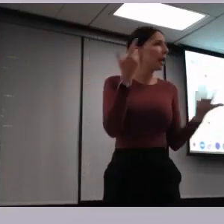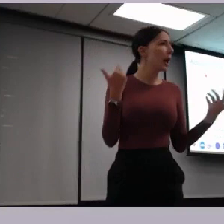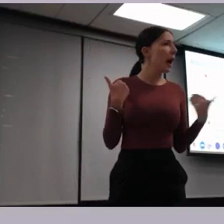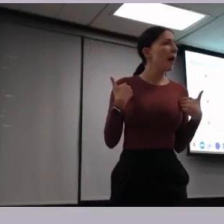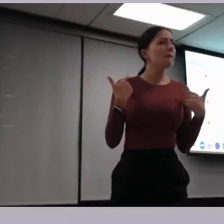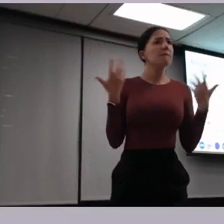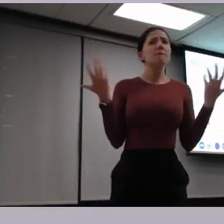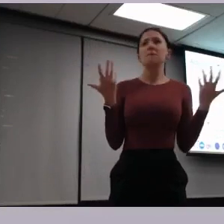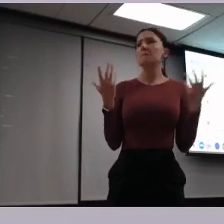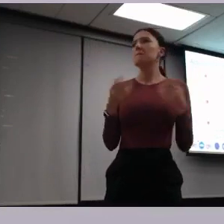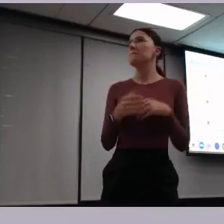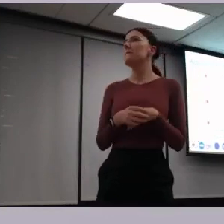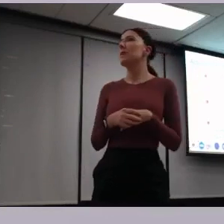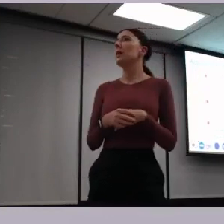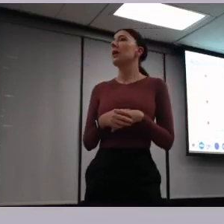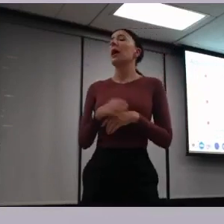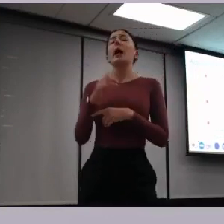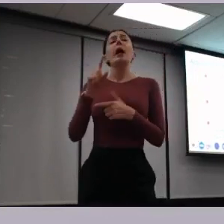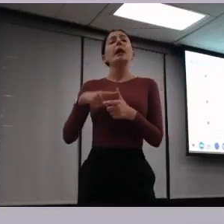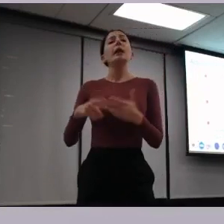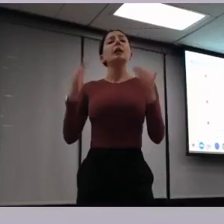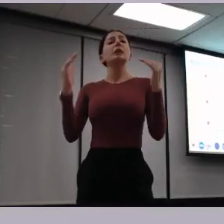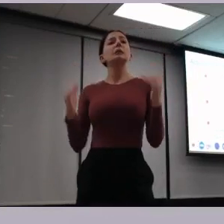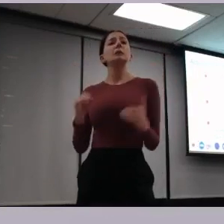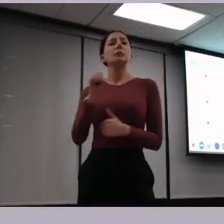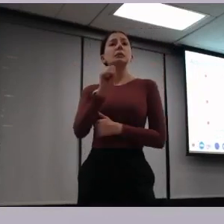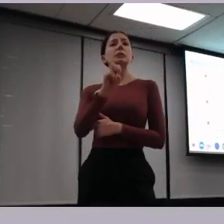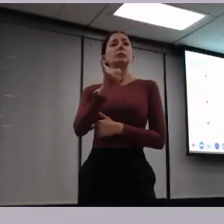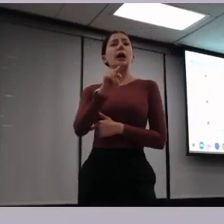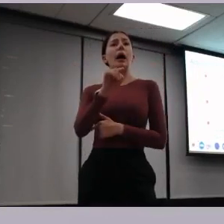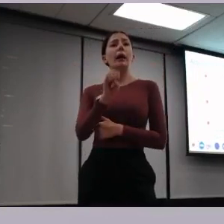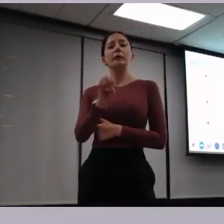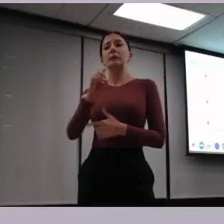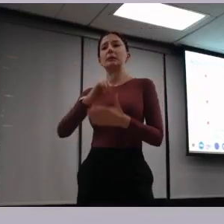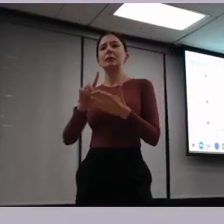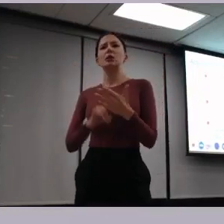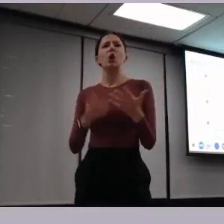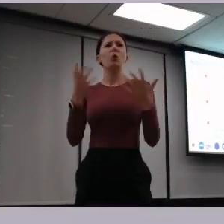And then what site design is going to do is we want a viable rollout plan.